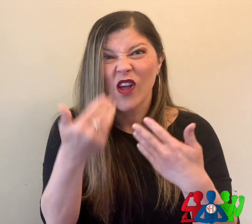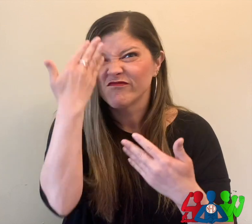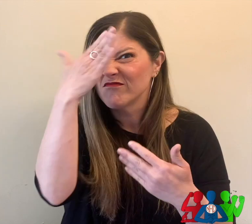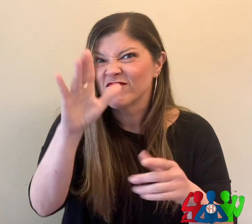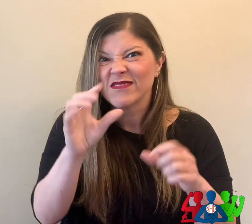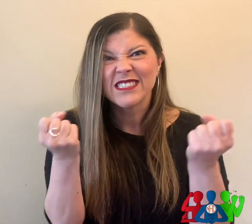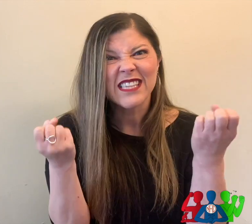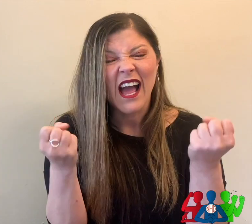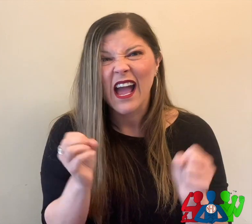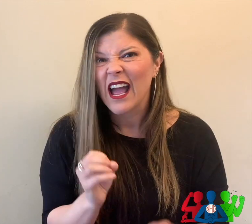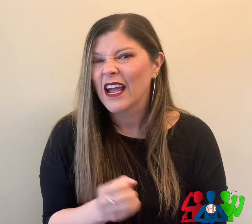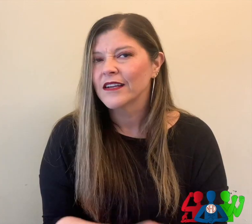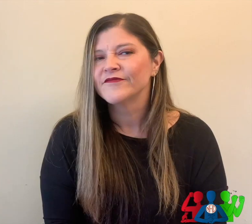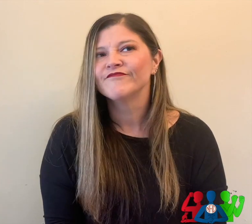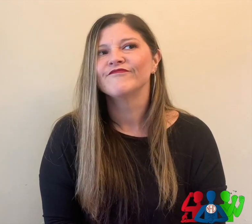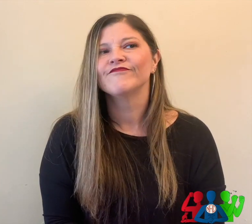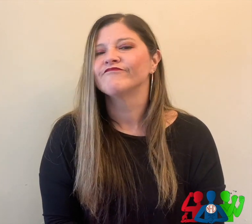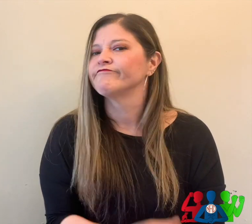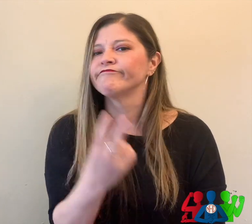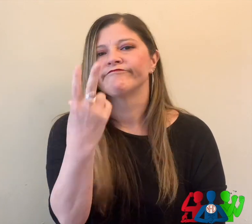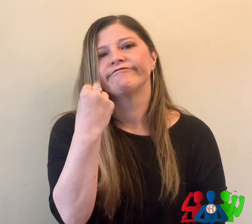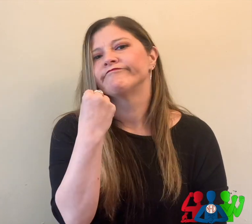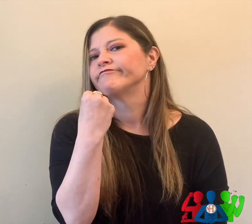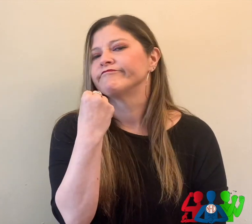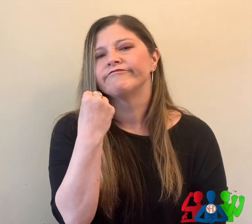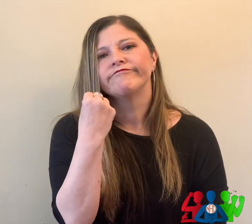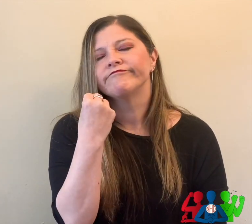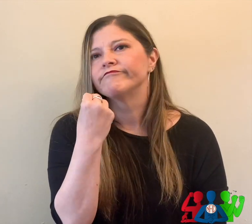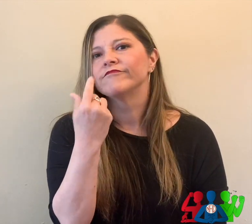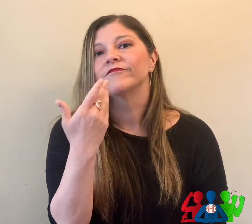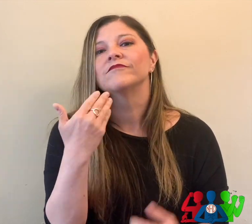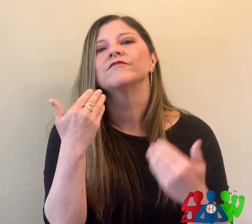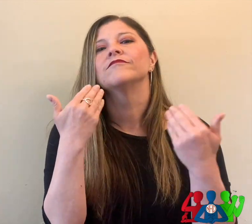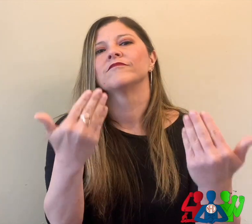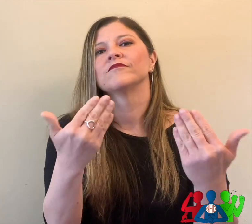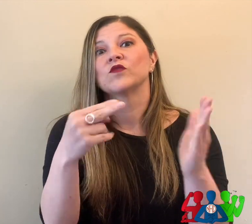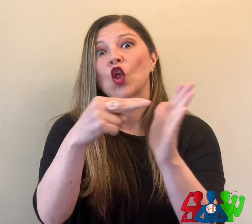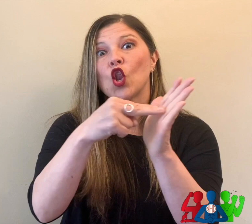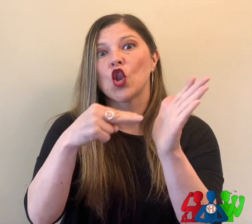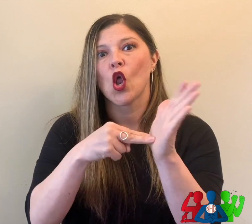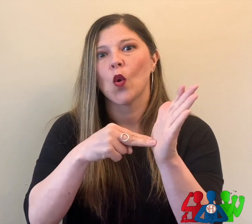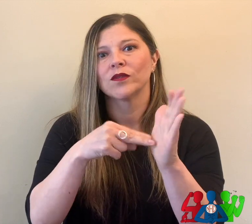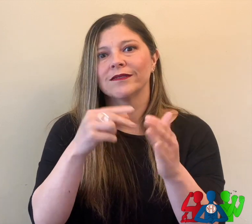I asked for an interpreter in that class, even though I didn't know sign language, and I was